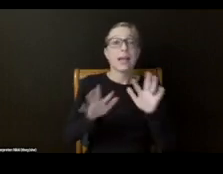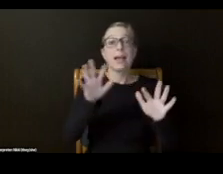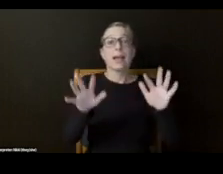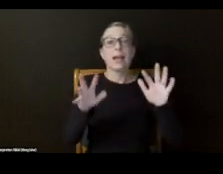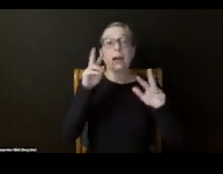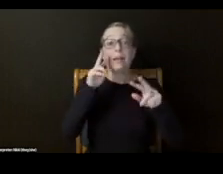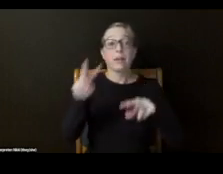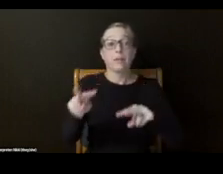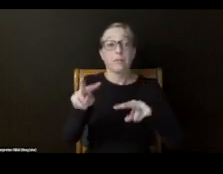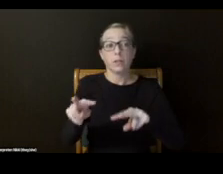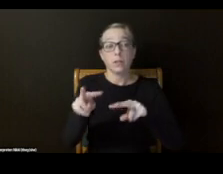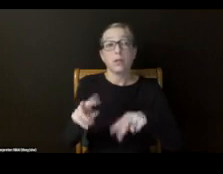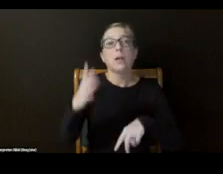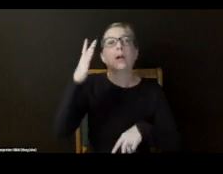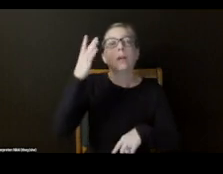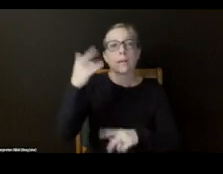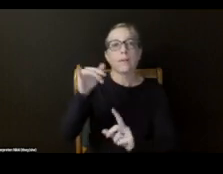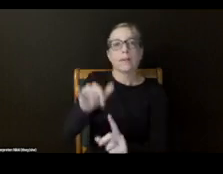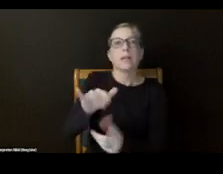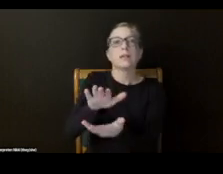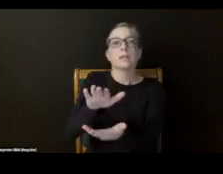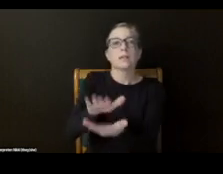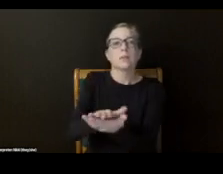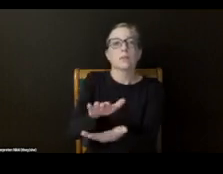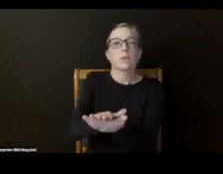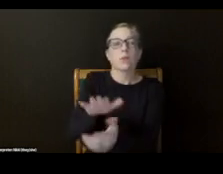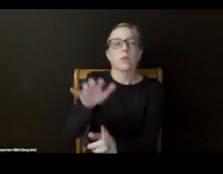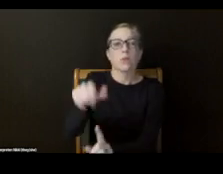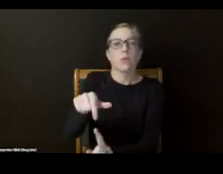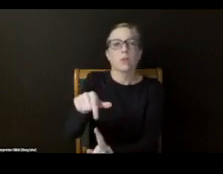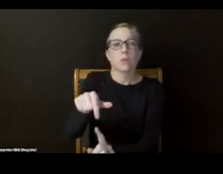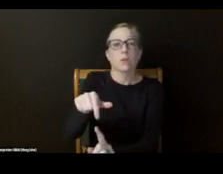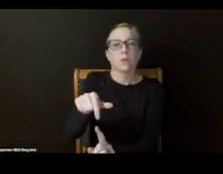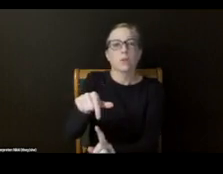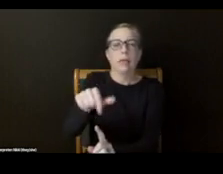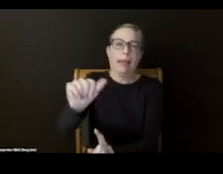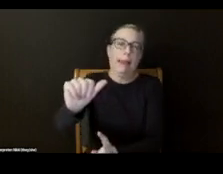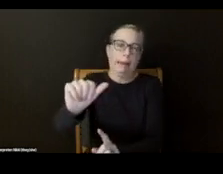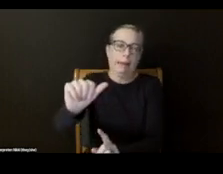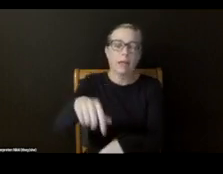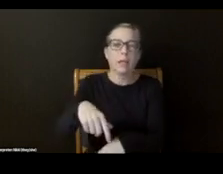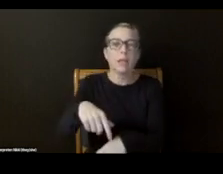a neighborhood that I'm a part of, it's Facebook group.